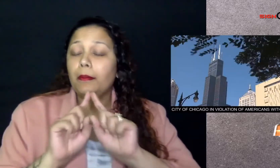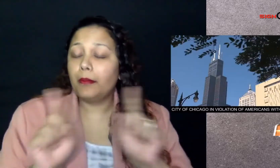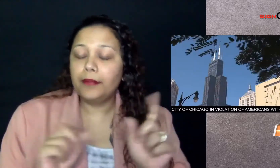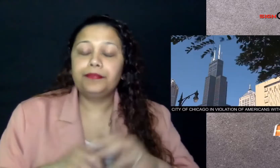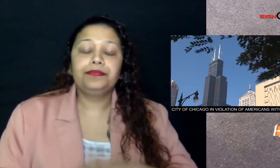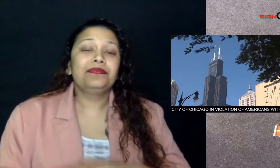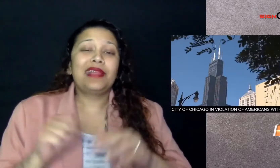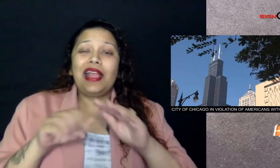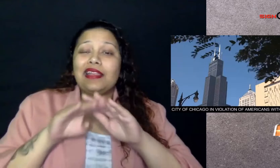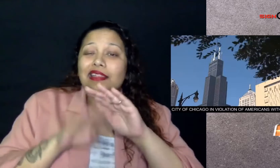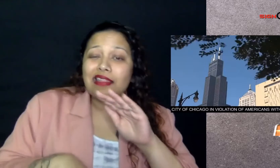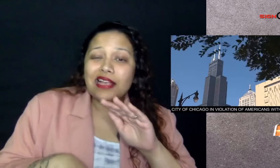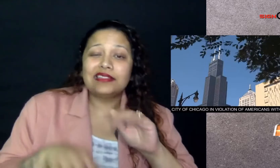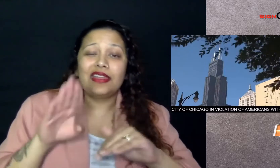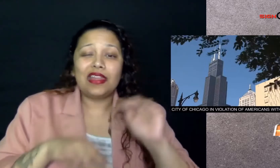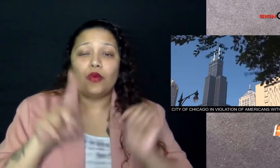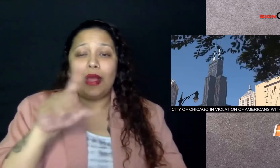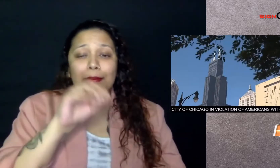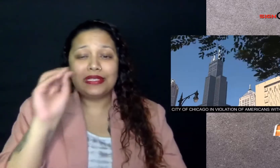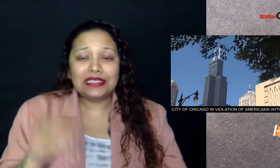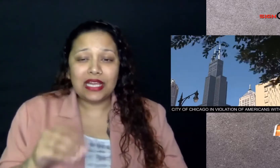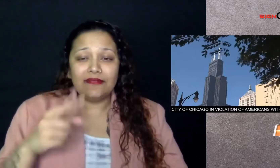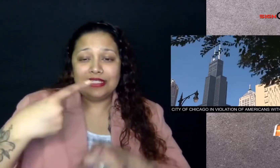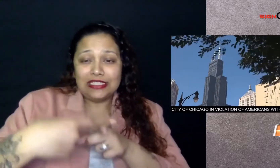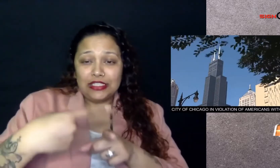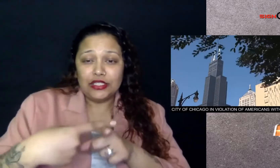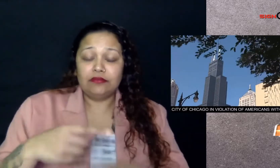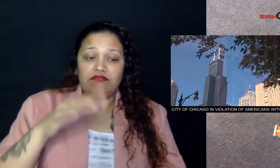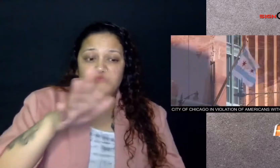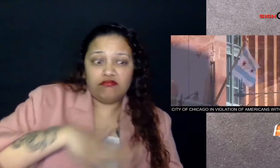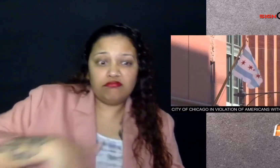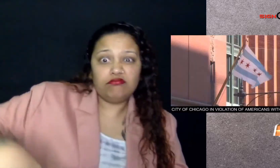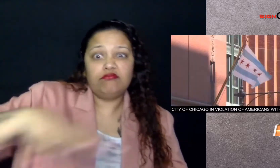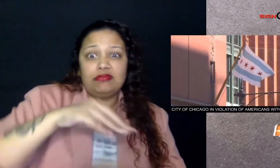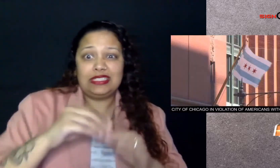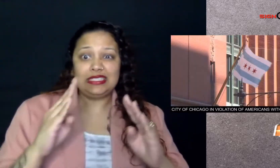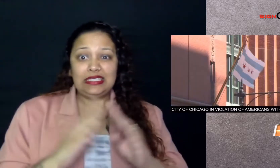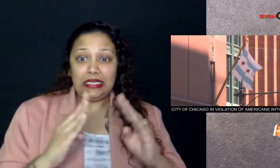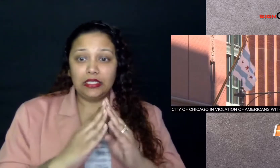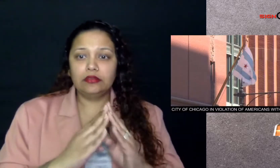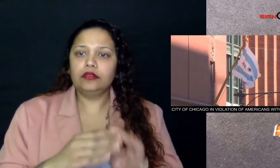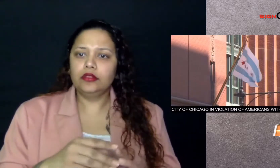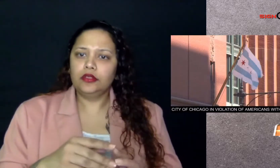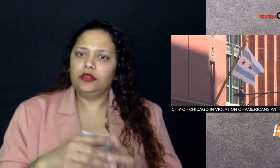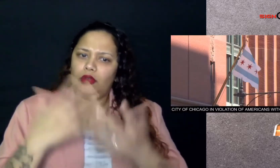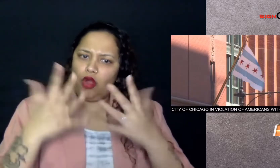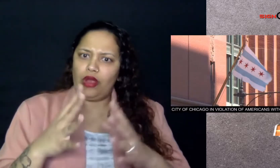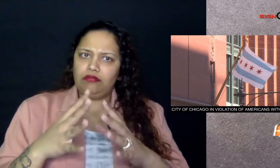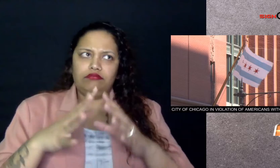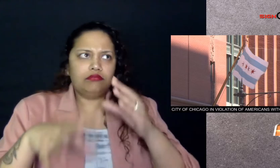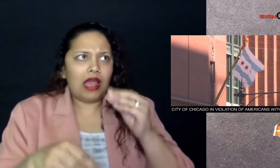but less than 1% of intersections in the city were equipped with the technology.